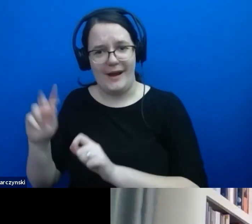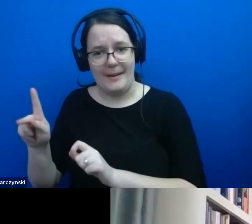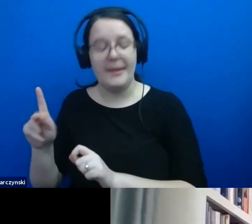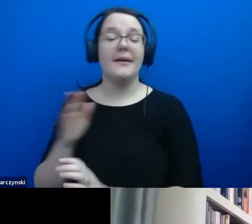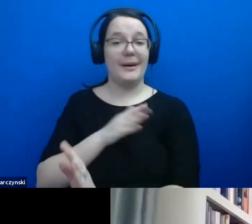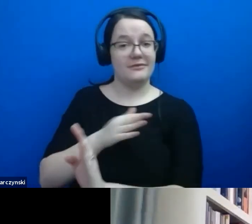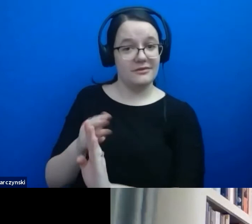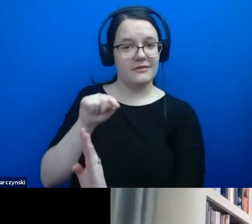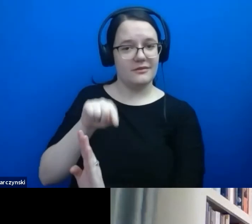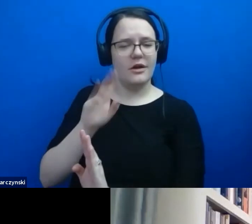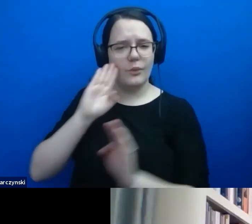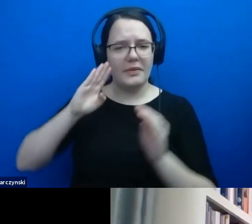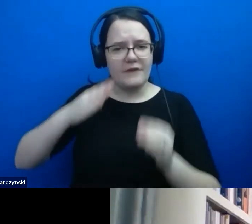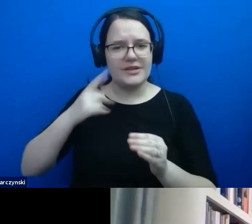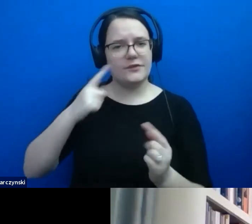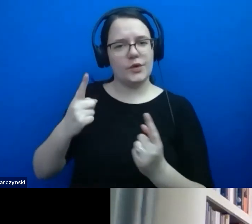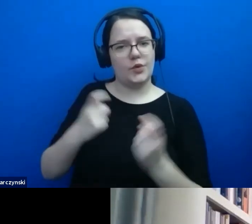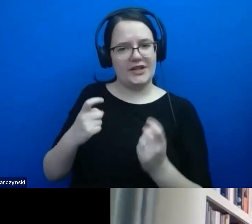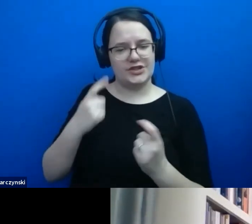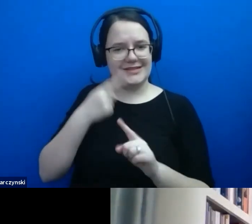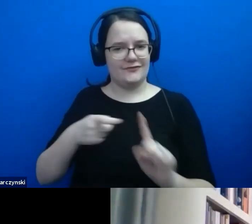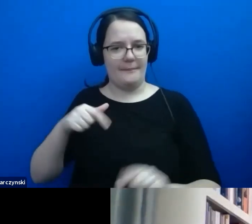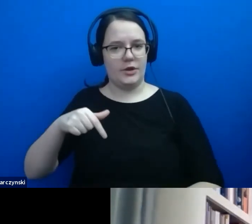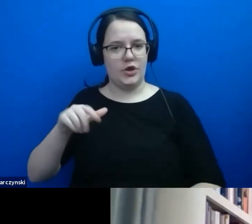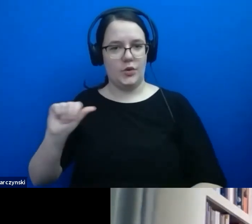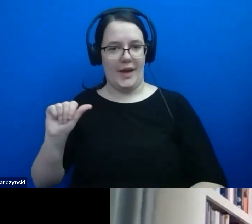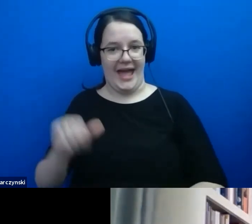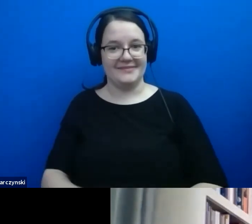questions in the q a so the first thing i need to say is that we have a lot of questions in the q a